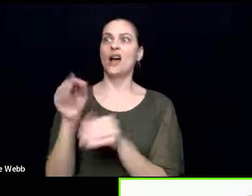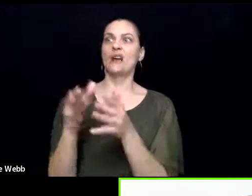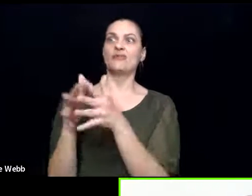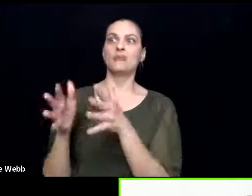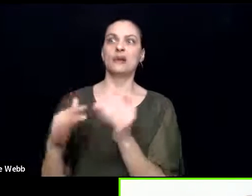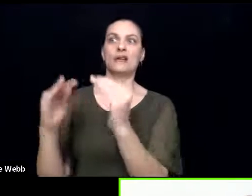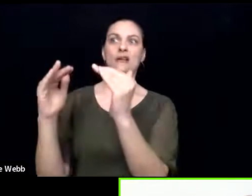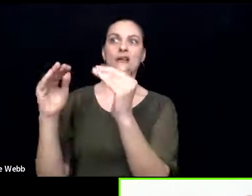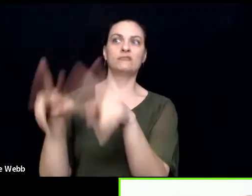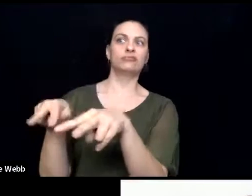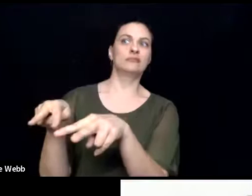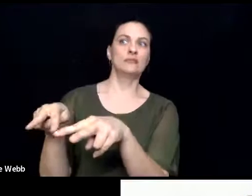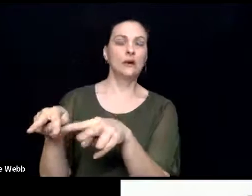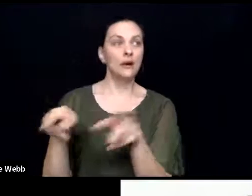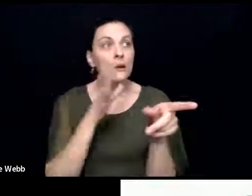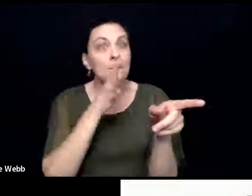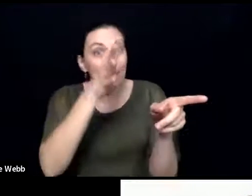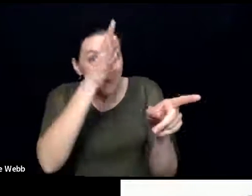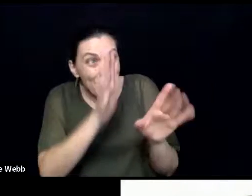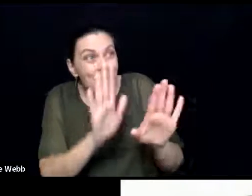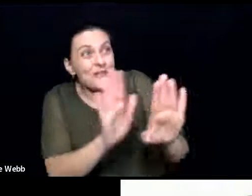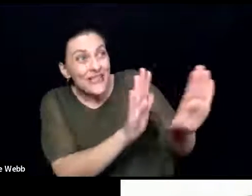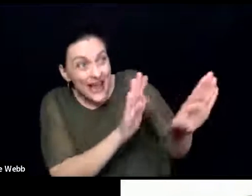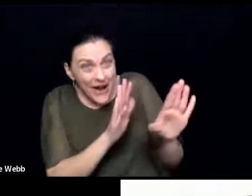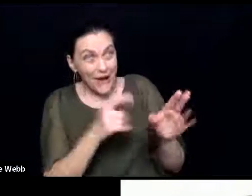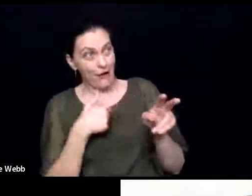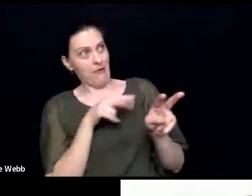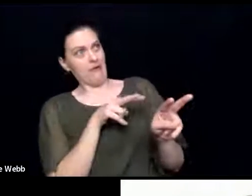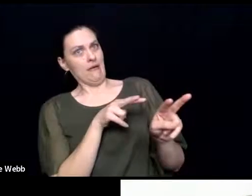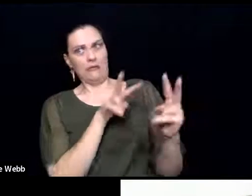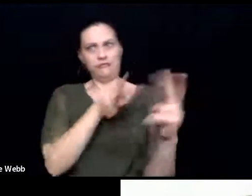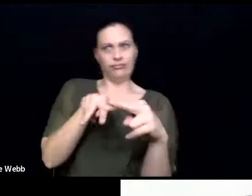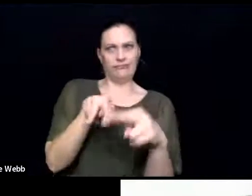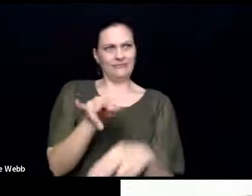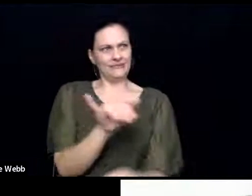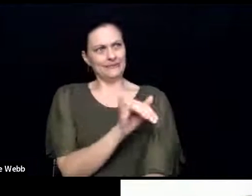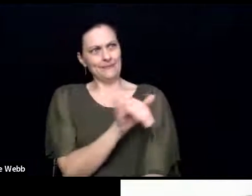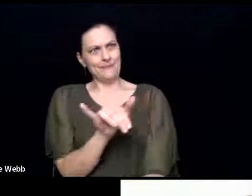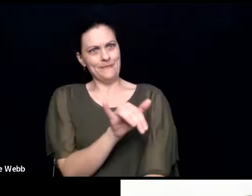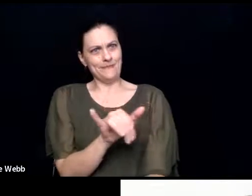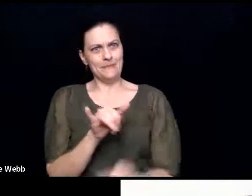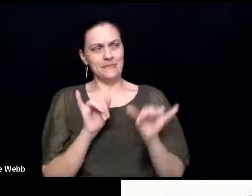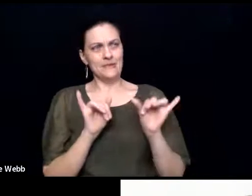really had to acknowledge that and work past that. To be honest, during my 20s, I felt a lot of anger